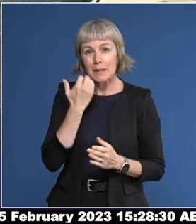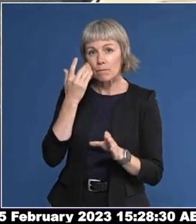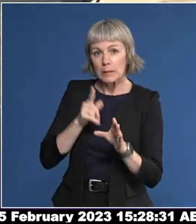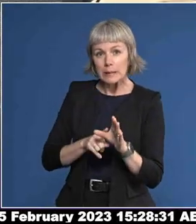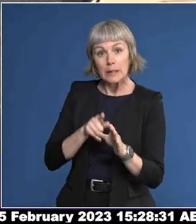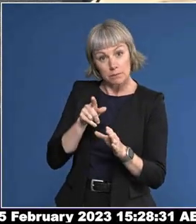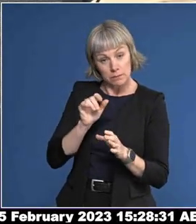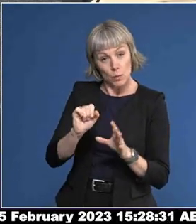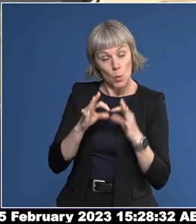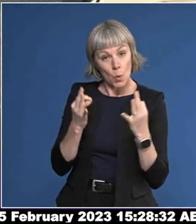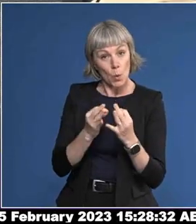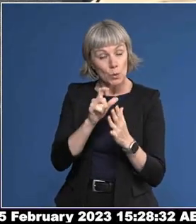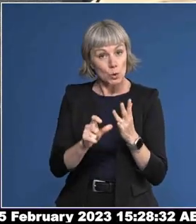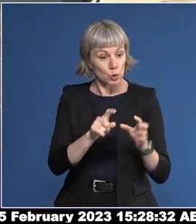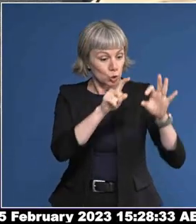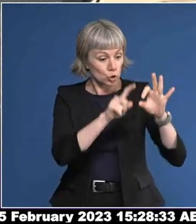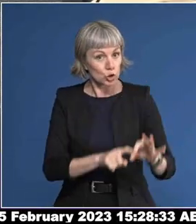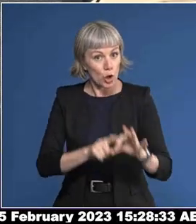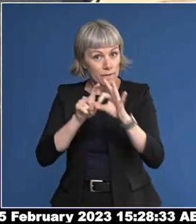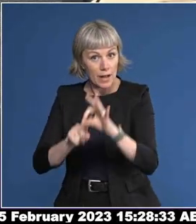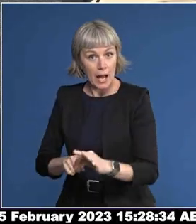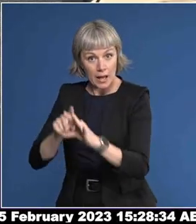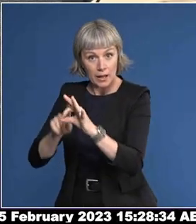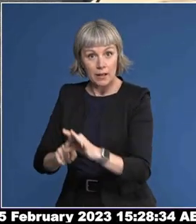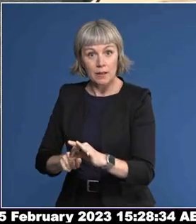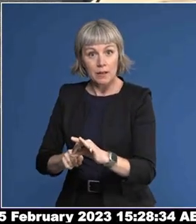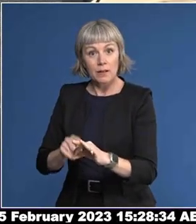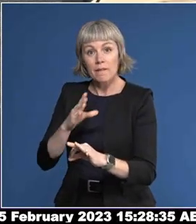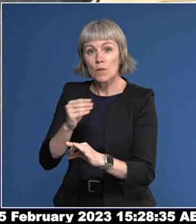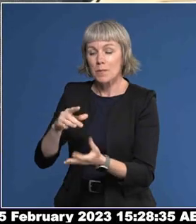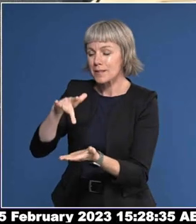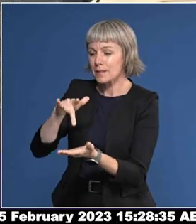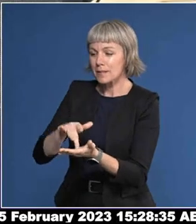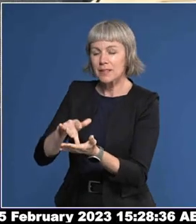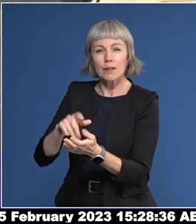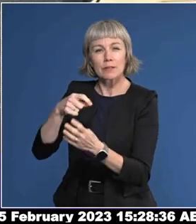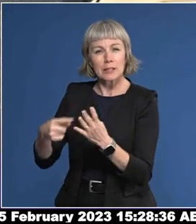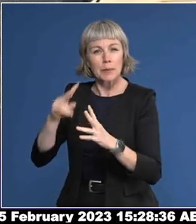is conducted by the Centre for Disability Research and Policy at the University of Sydney. MS LEIGH: That's right.